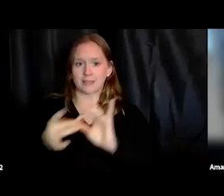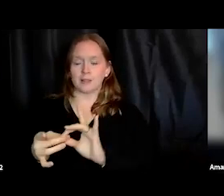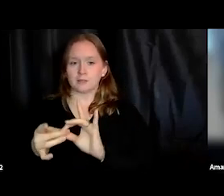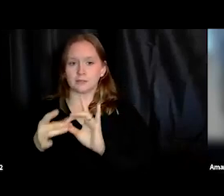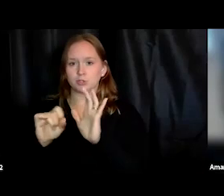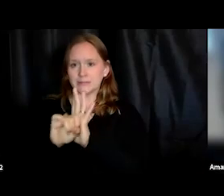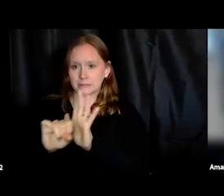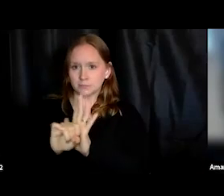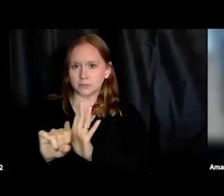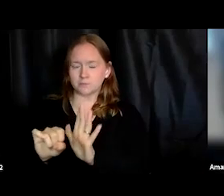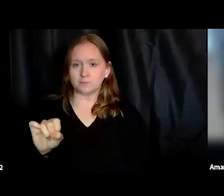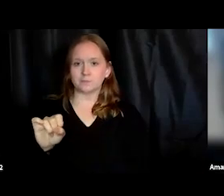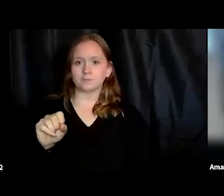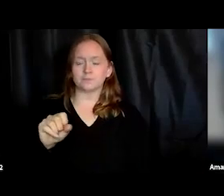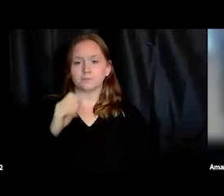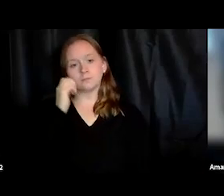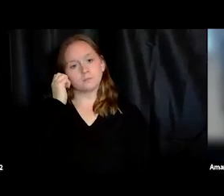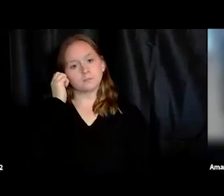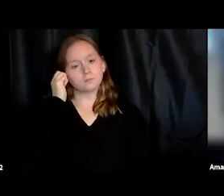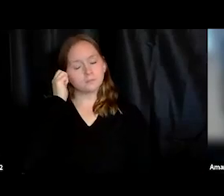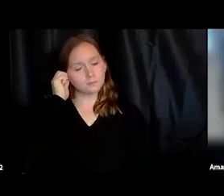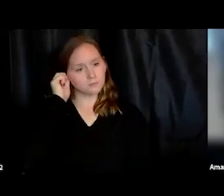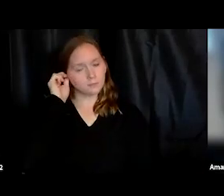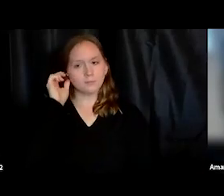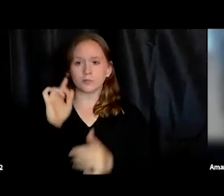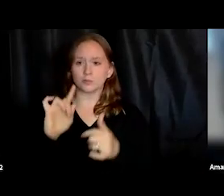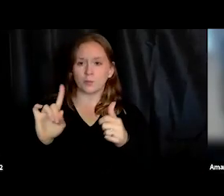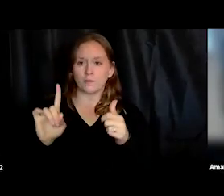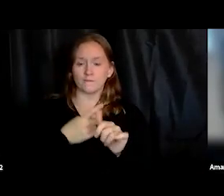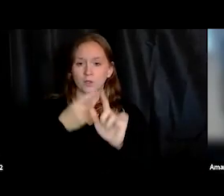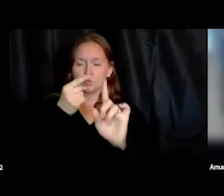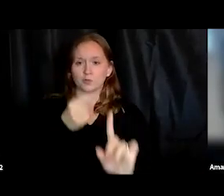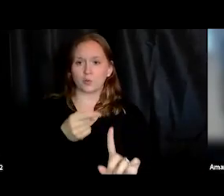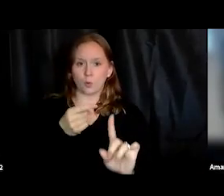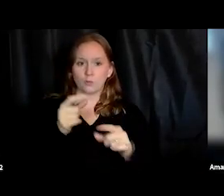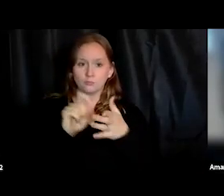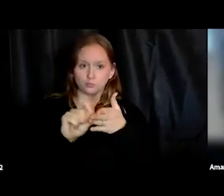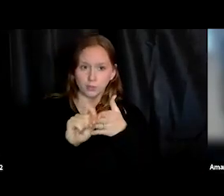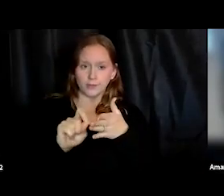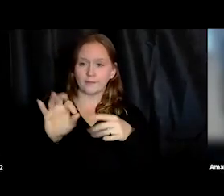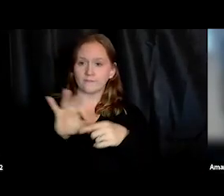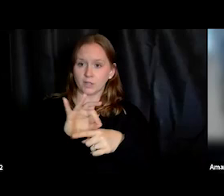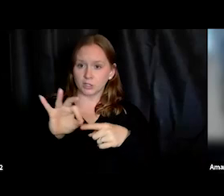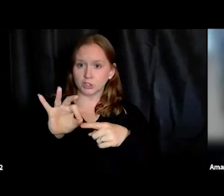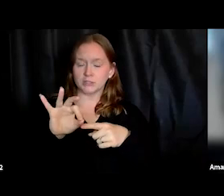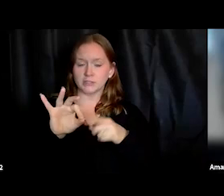Your first objective when you're writing a functional description is to describe the symptoms